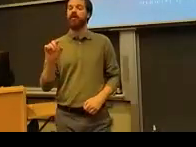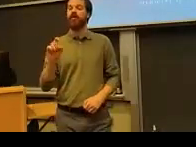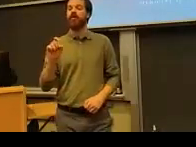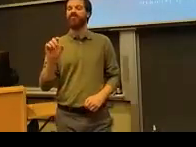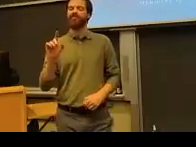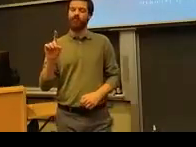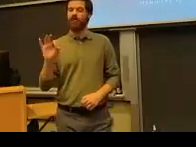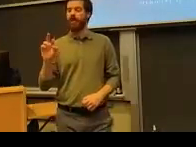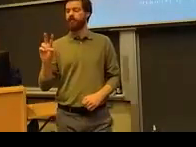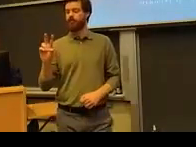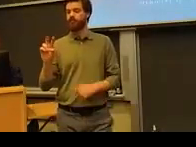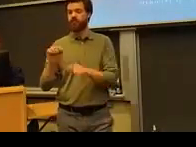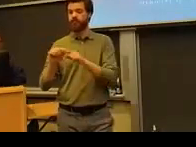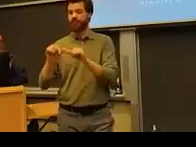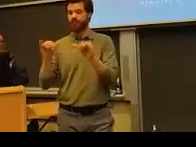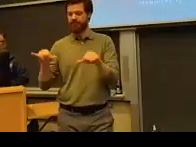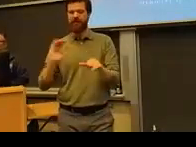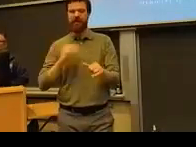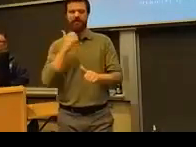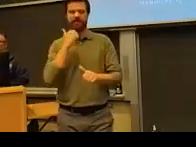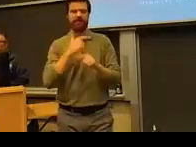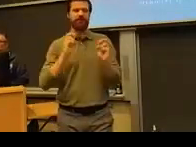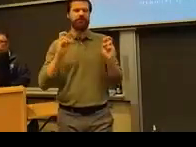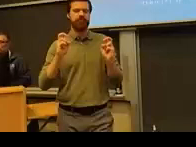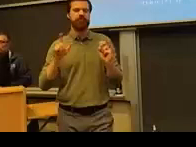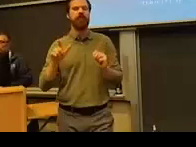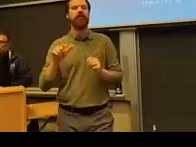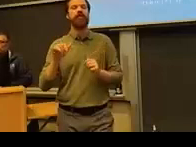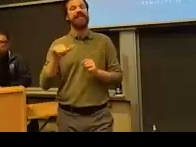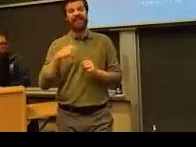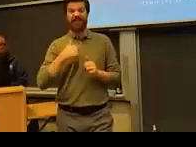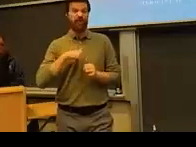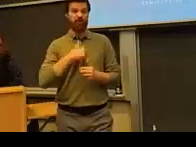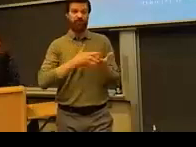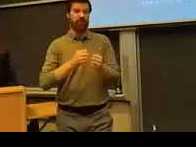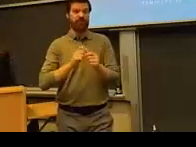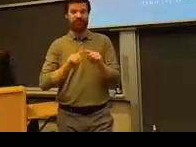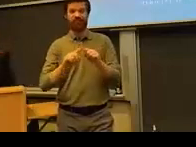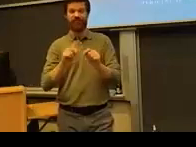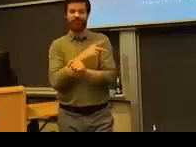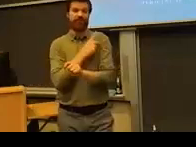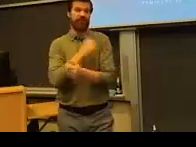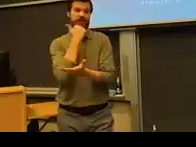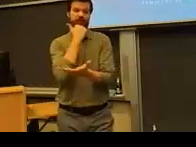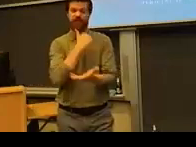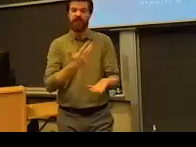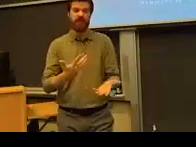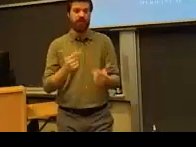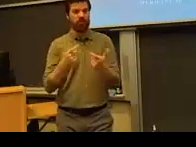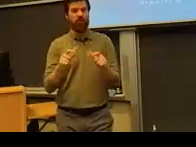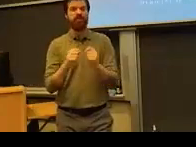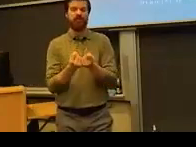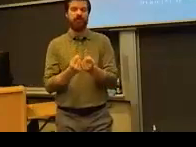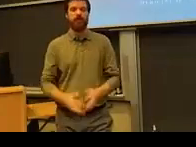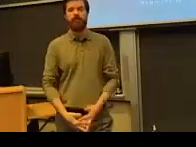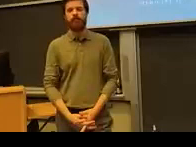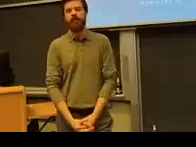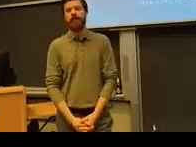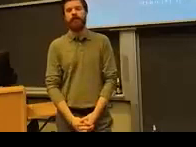daily interdisiplinary rounds with a large team on every patient every day um and this